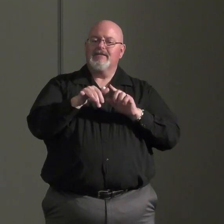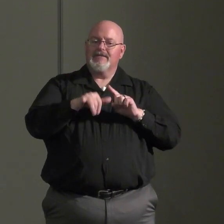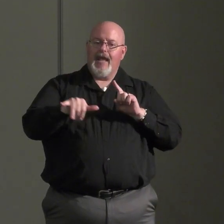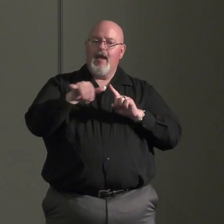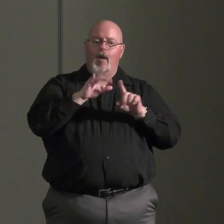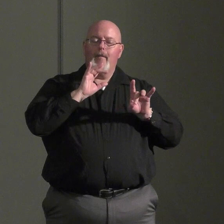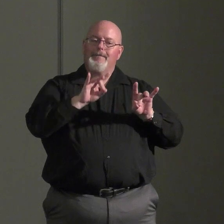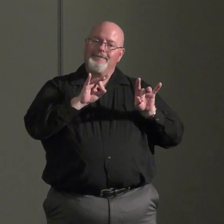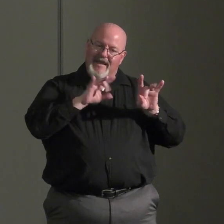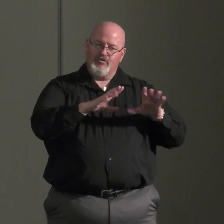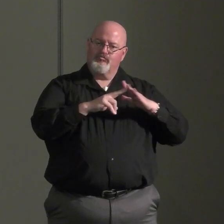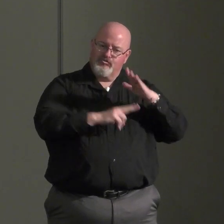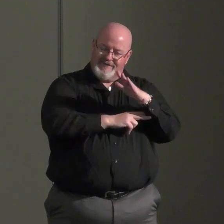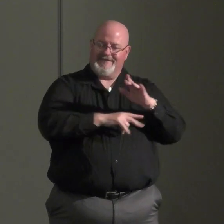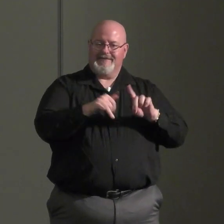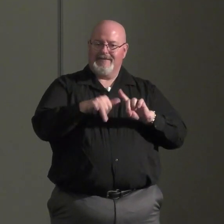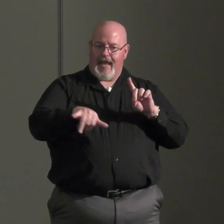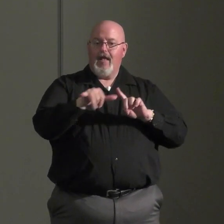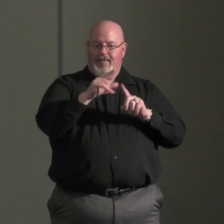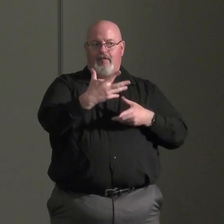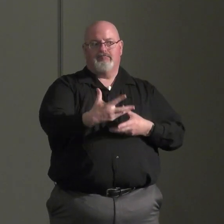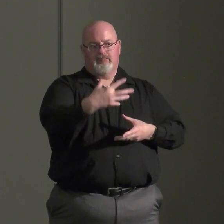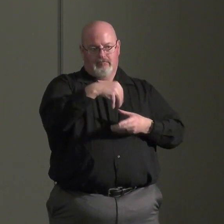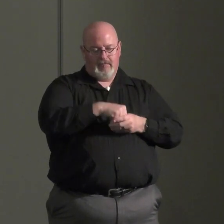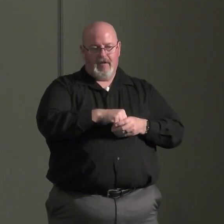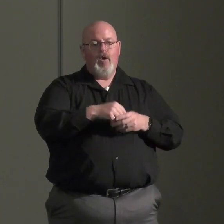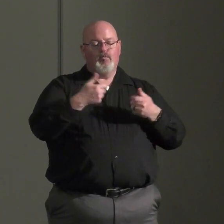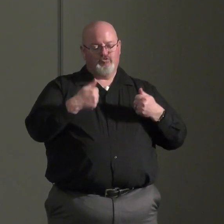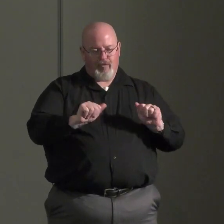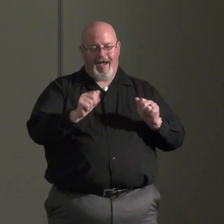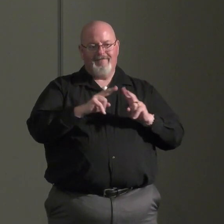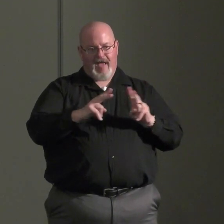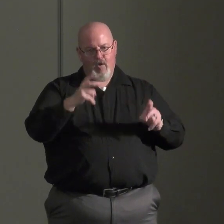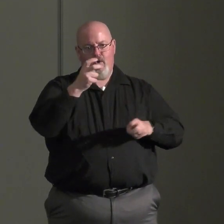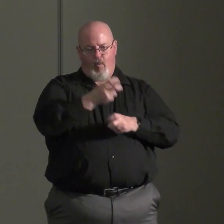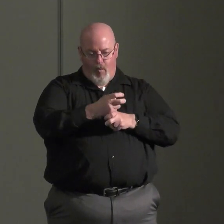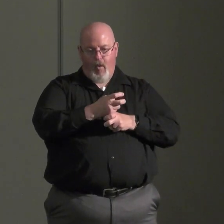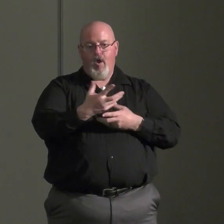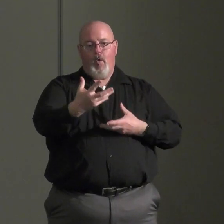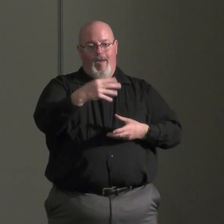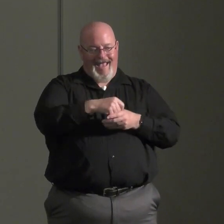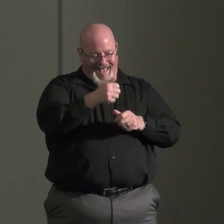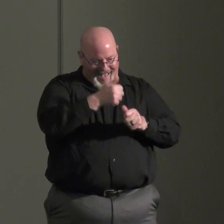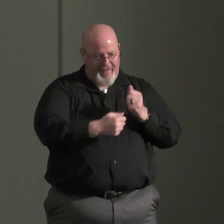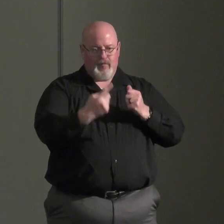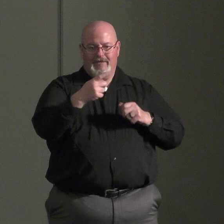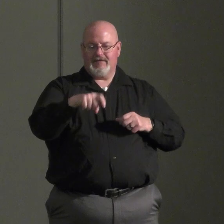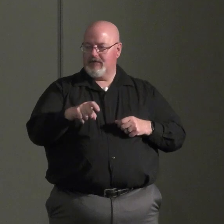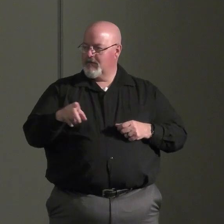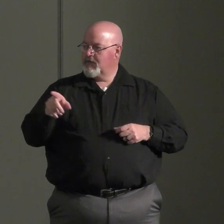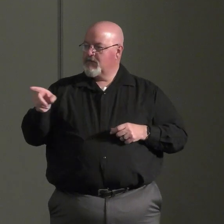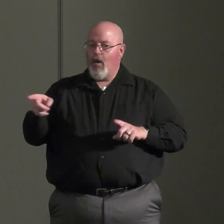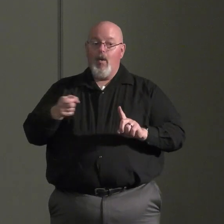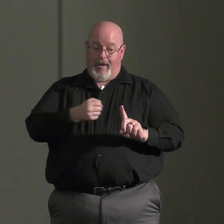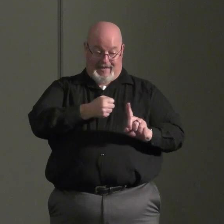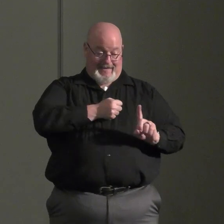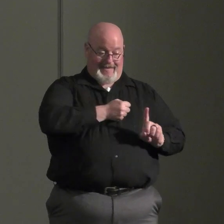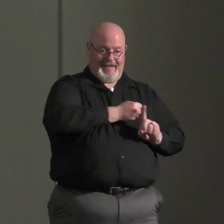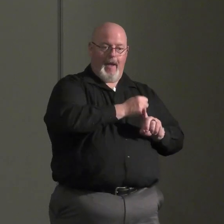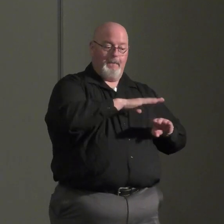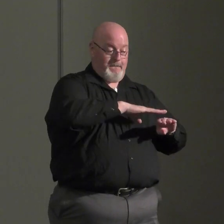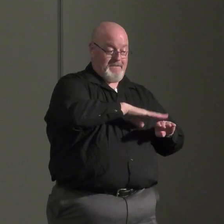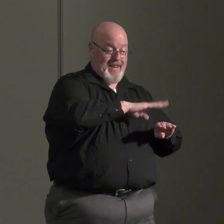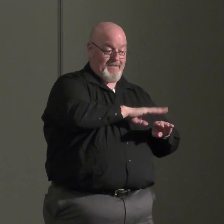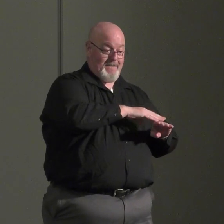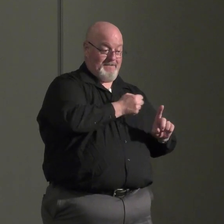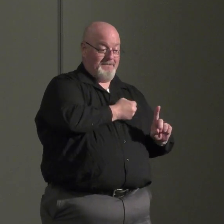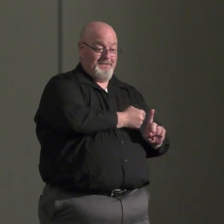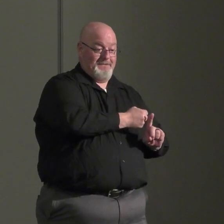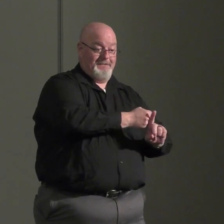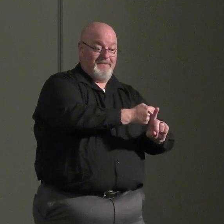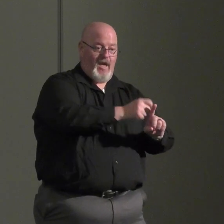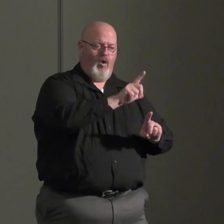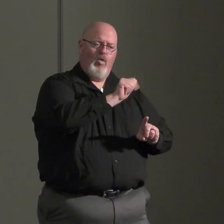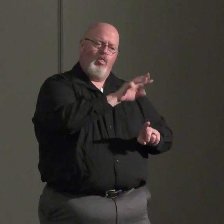bridge standards that incorporate everyone's needs >> MIKE: You hit the minimum of what the laws